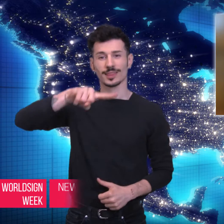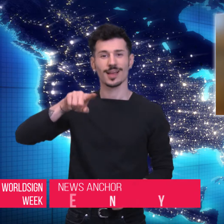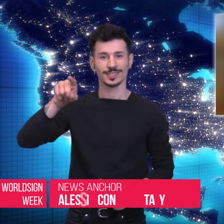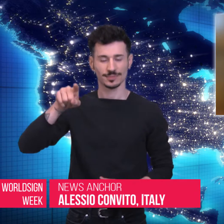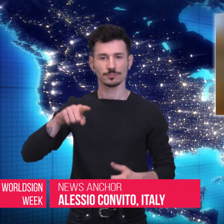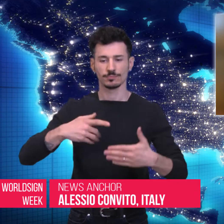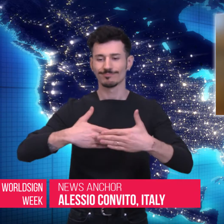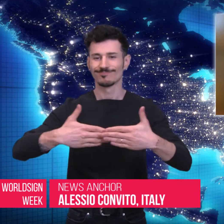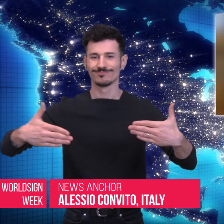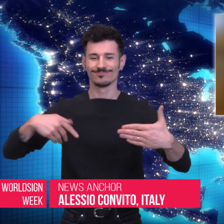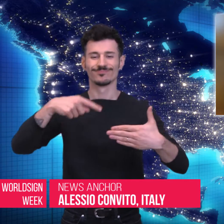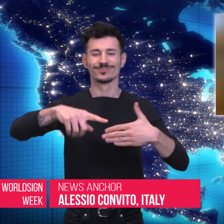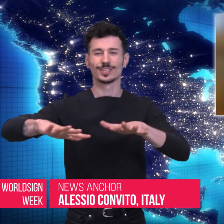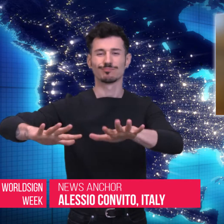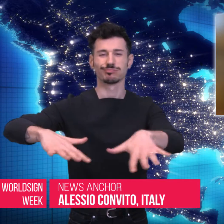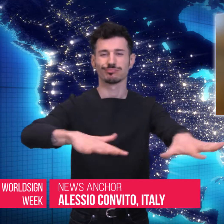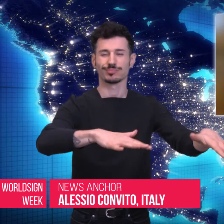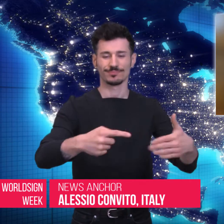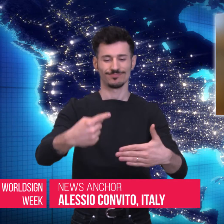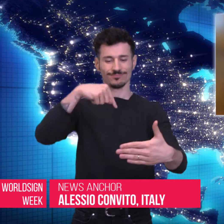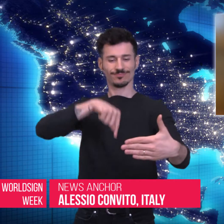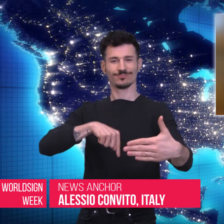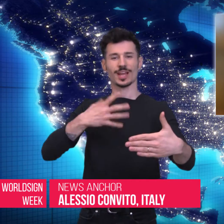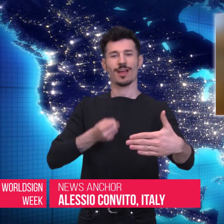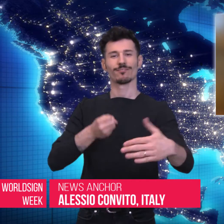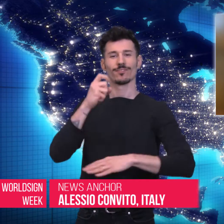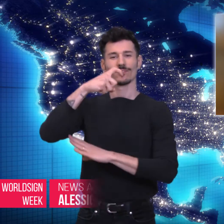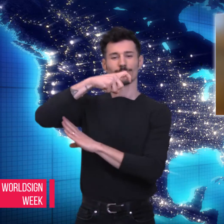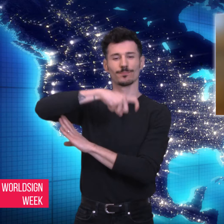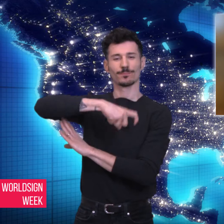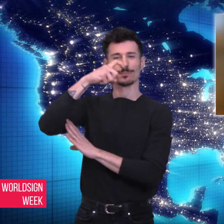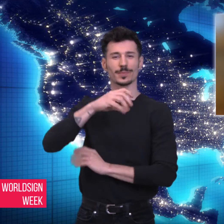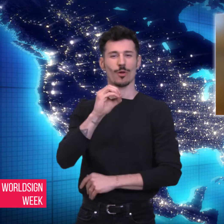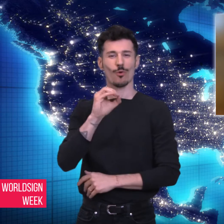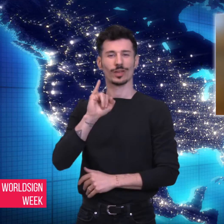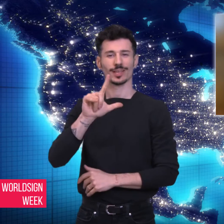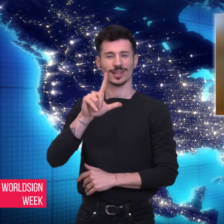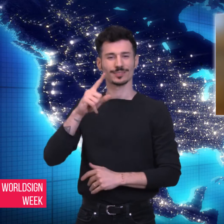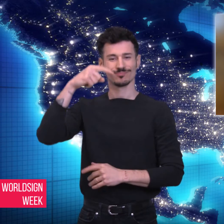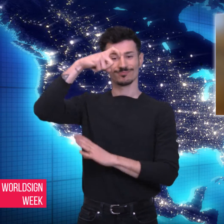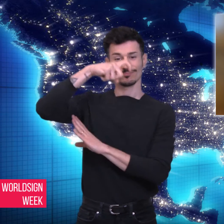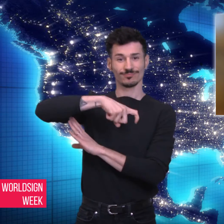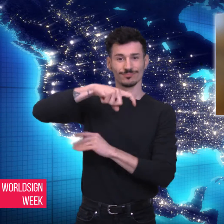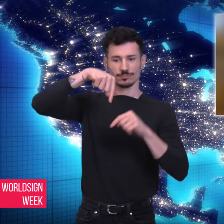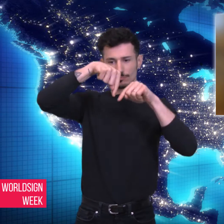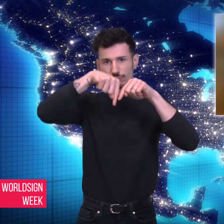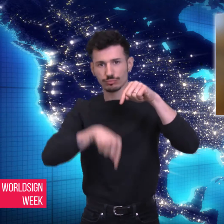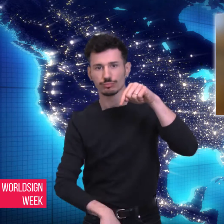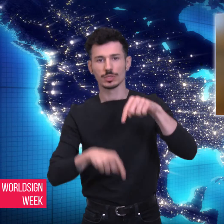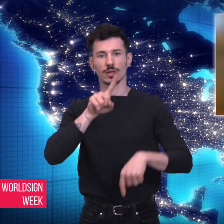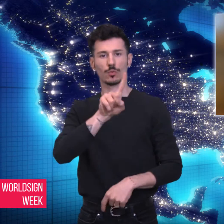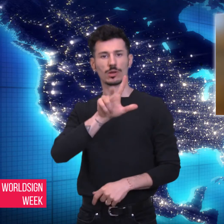Alessio: Workers on an oil rig about 135 miles off the